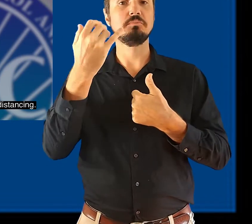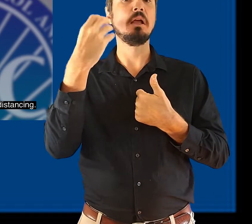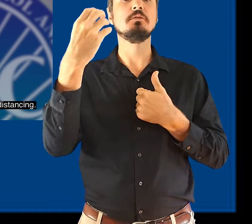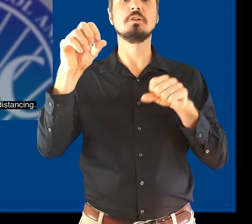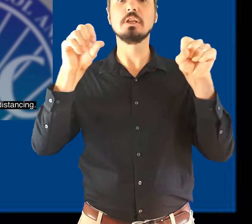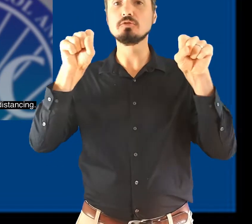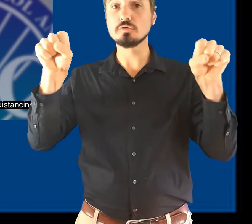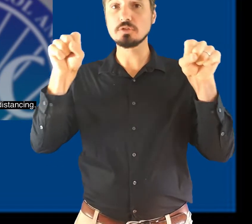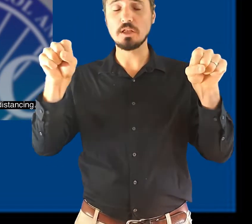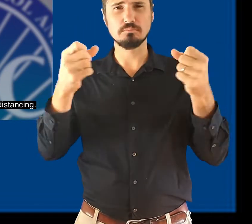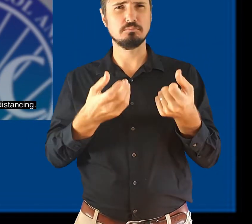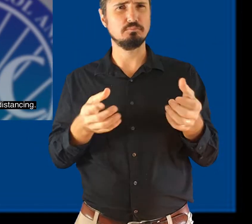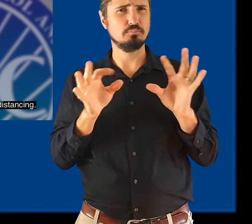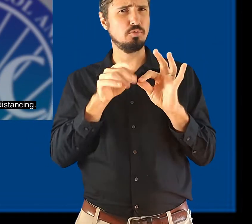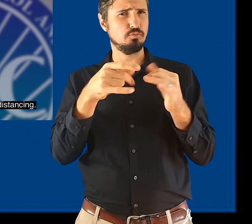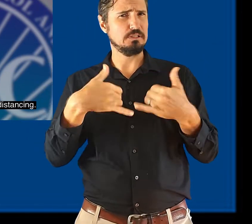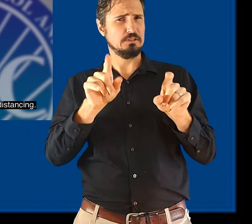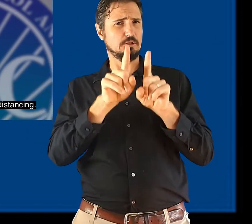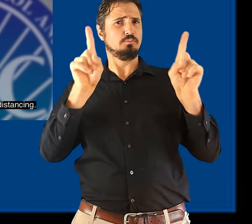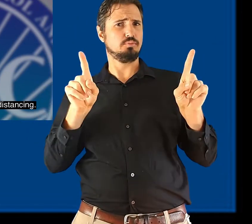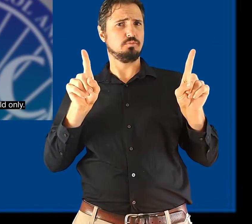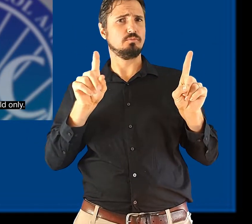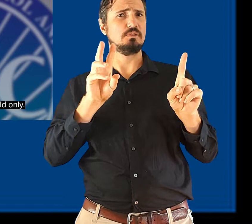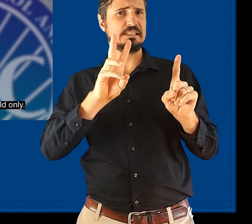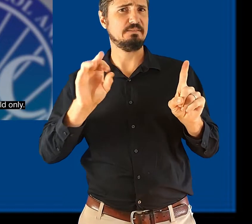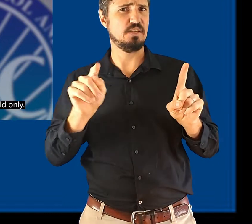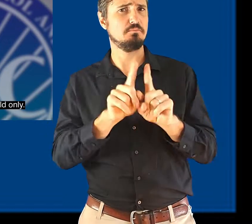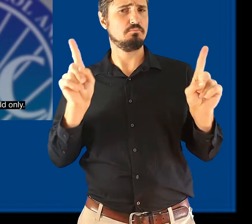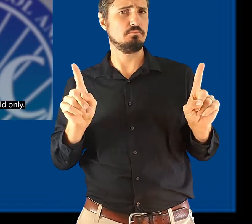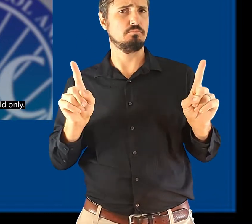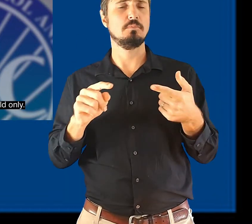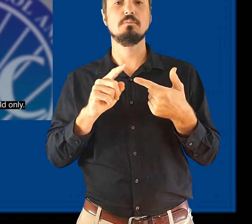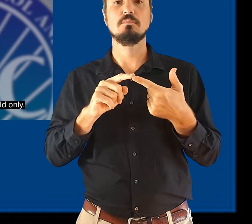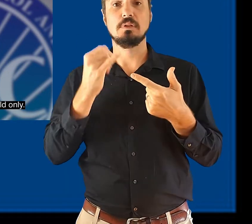While riding in a personal vehicle with members of your immediate household only.